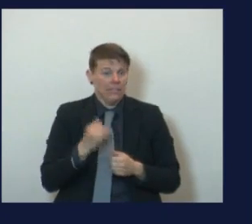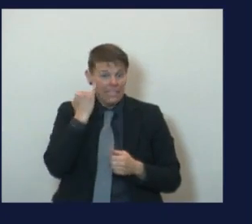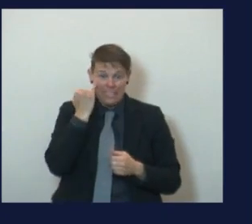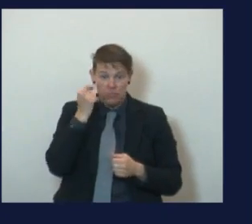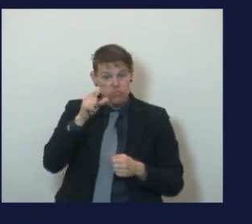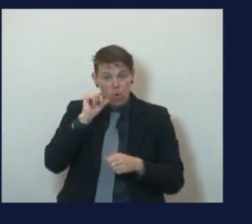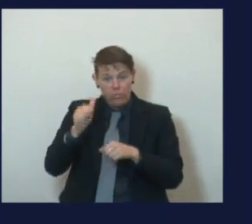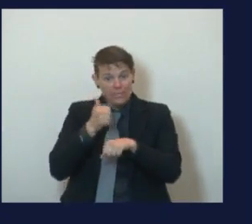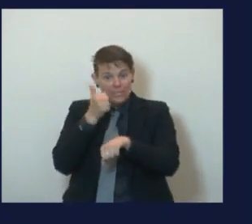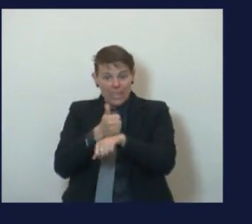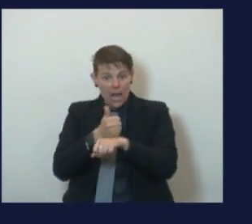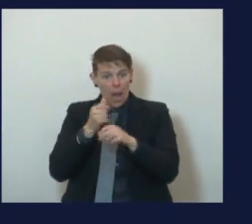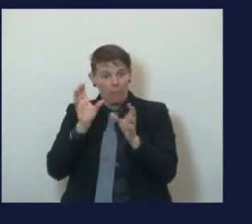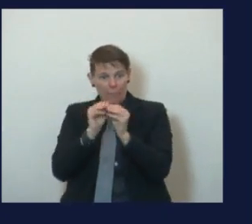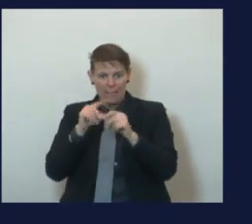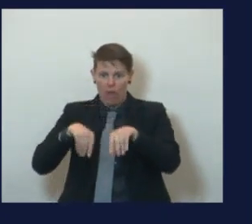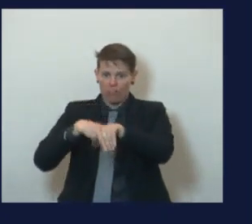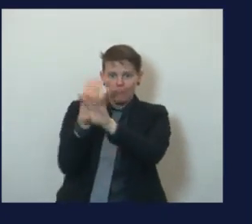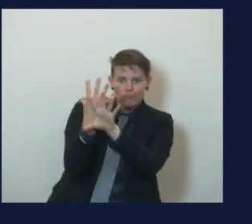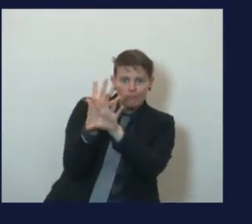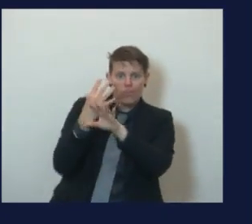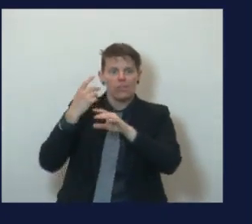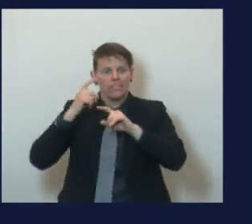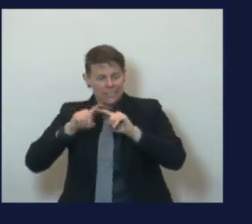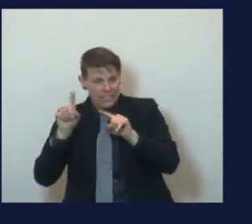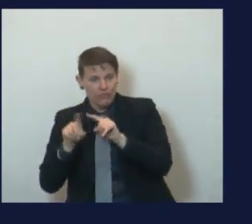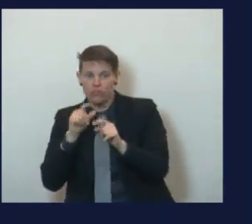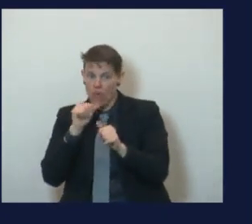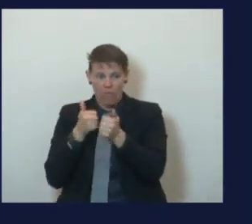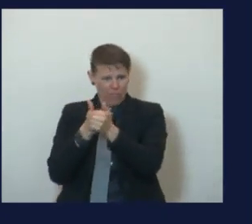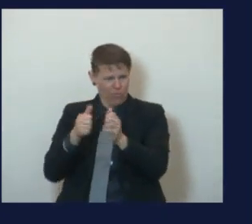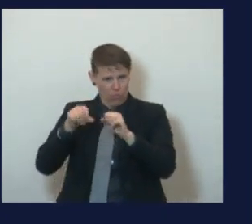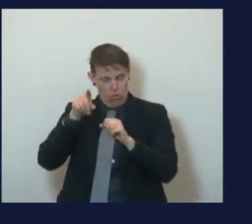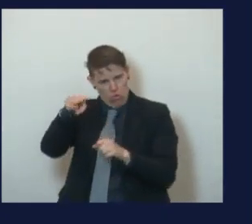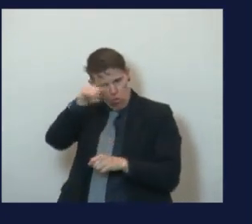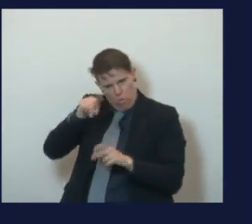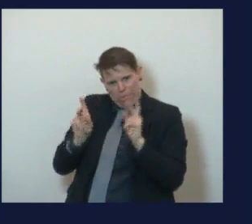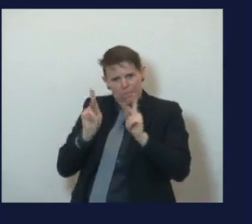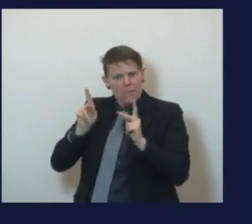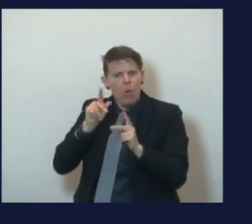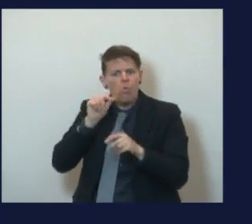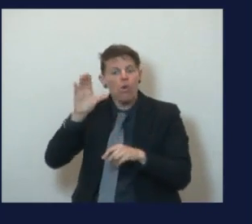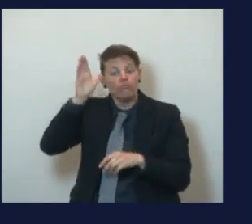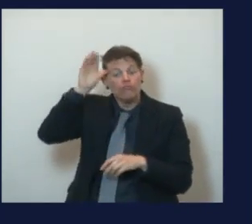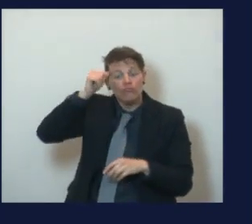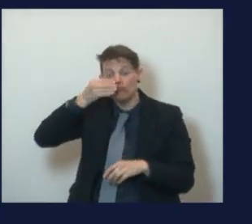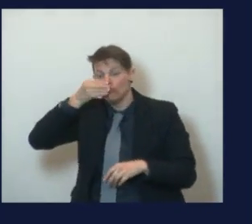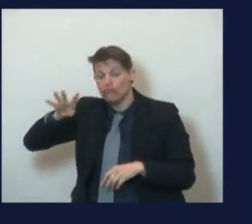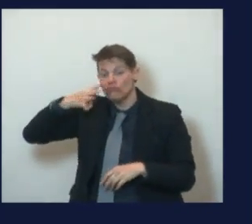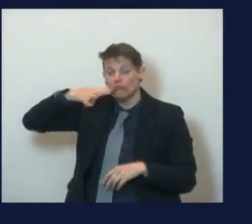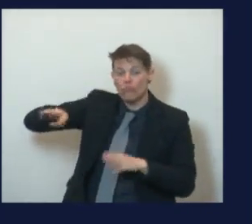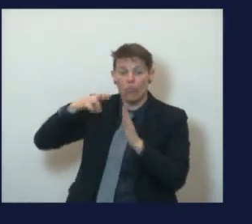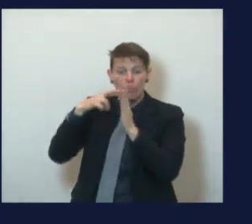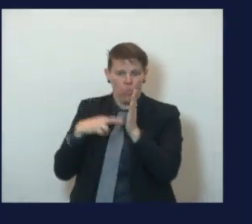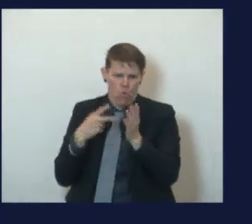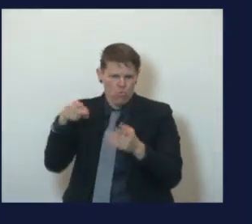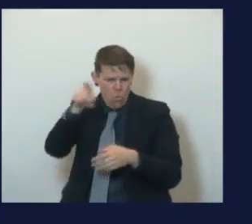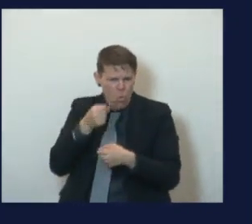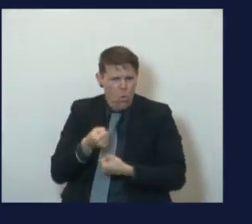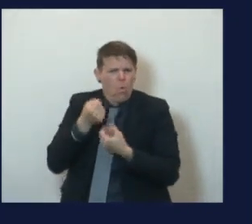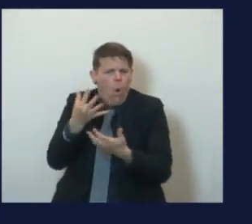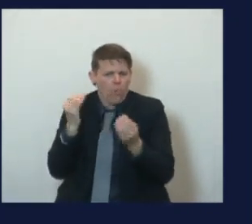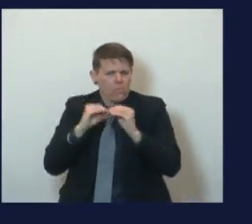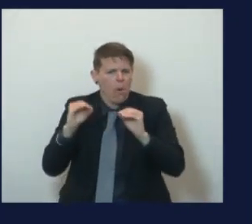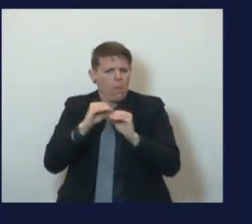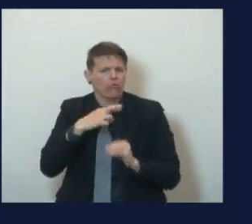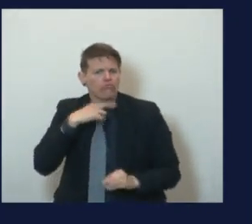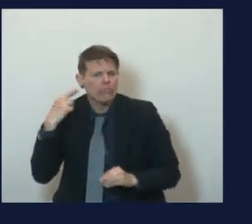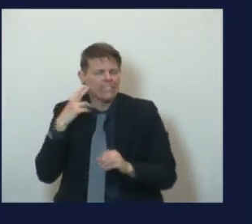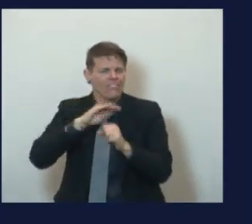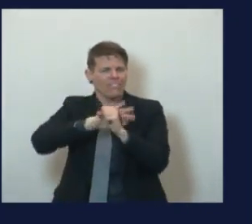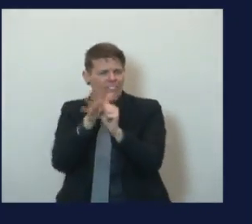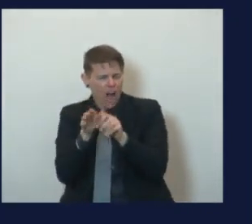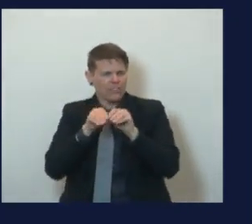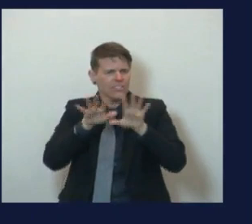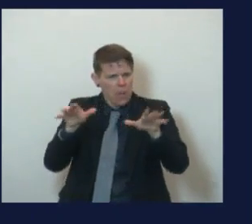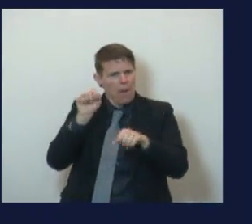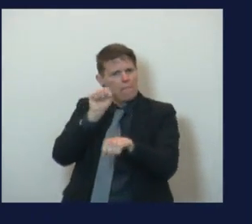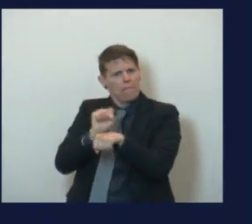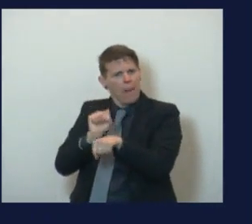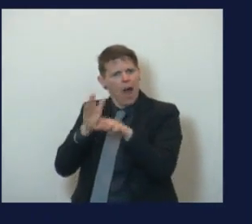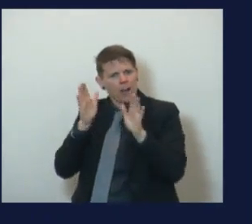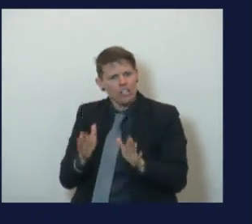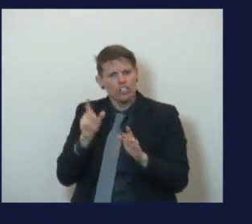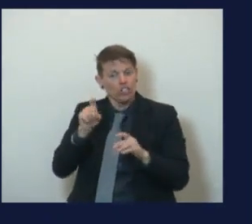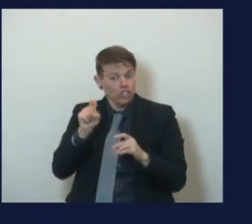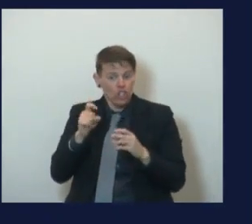THESE ARE NOT ALLOWABLE AND IF YOU DON’T PROVIDE FOR MEETINGS TO TAKE PLACE REMOTELY YOU ARE CREATING RISK AND YOU ARE TRANSMITTING COVID-1 ALL EMPLOYEES SHOULD BE PROVIDED